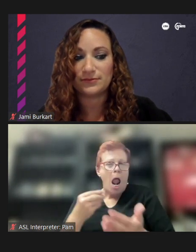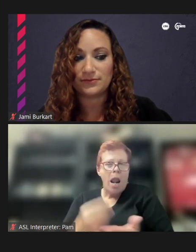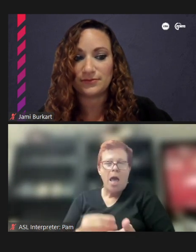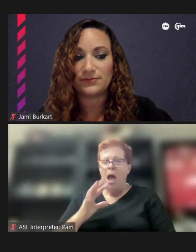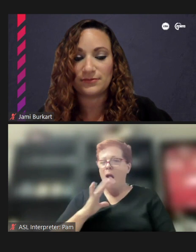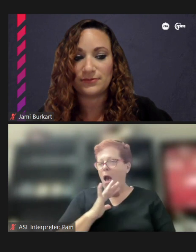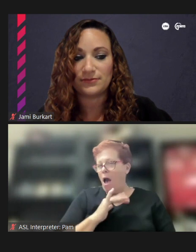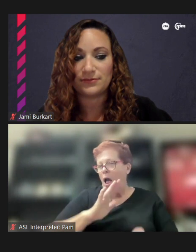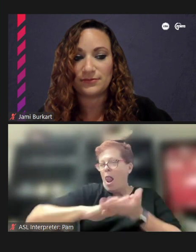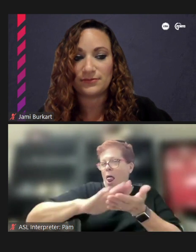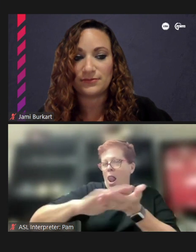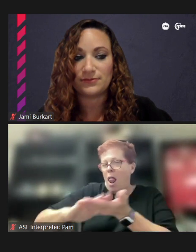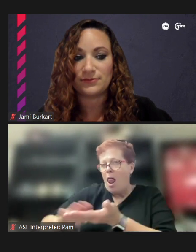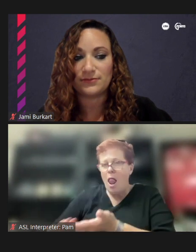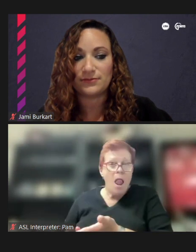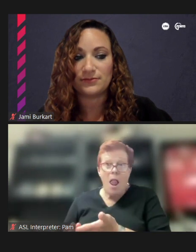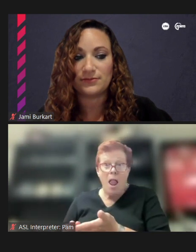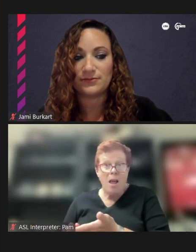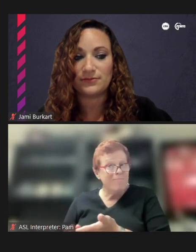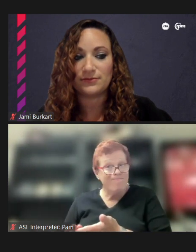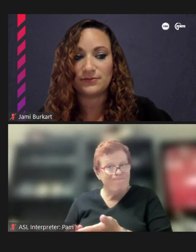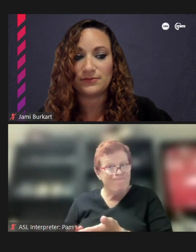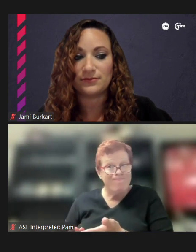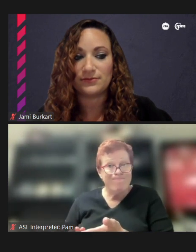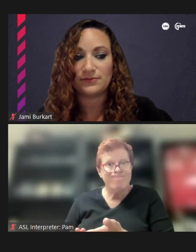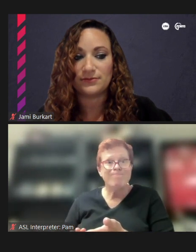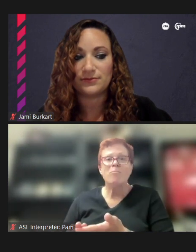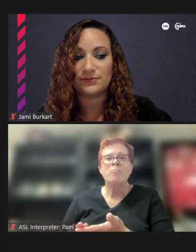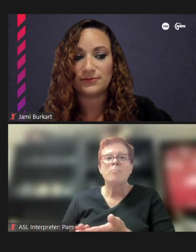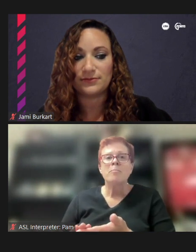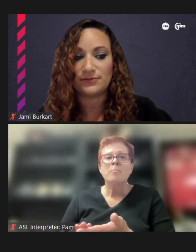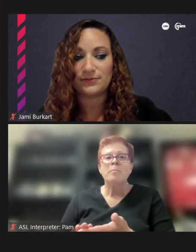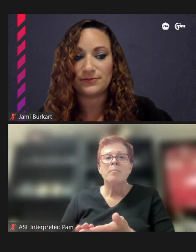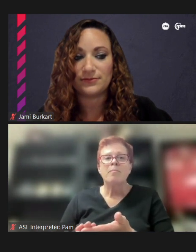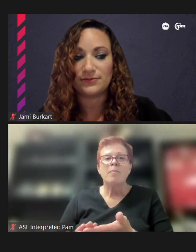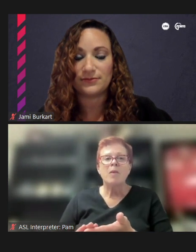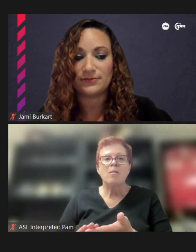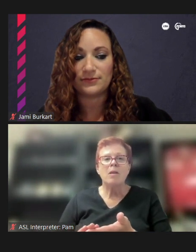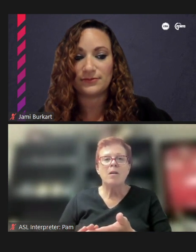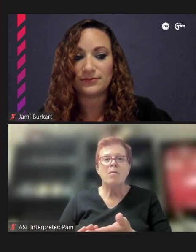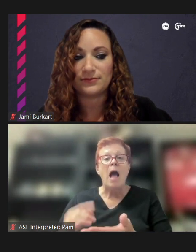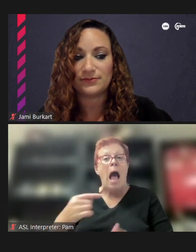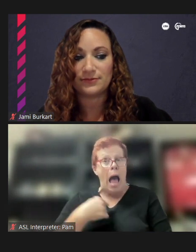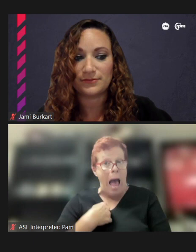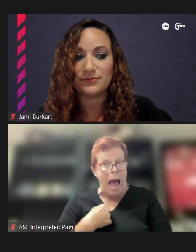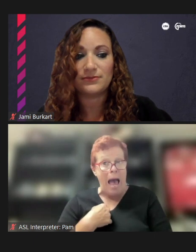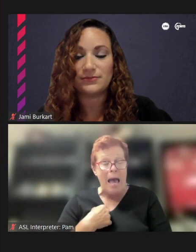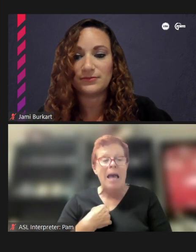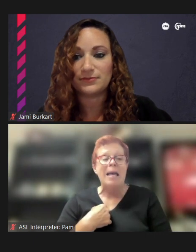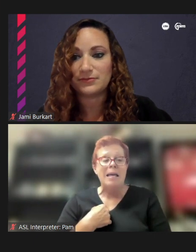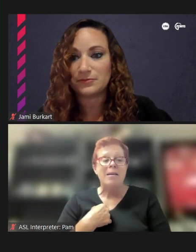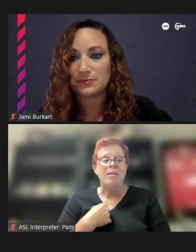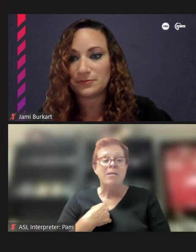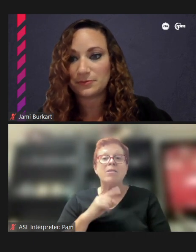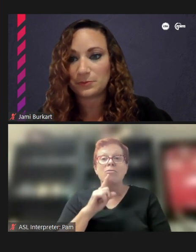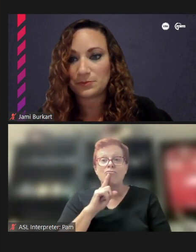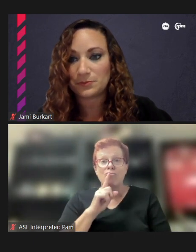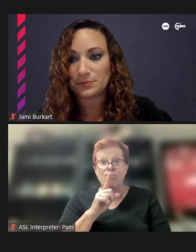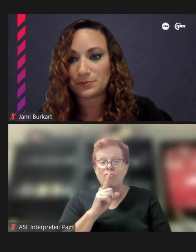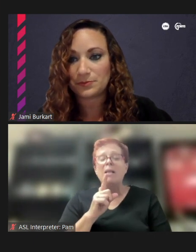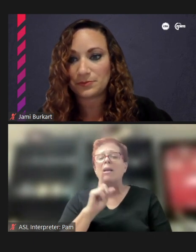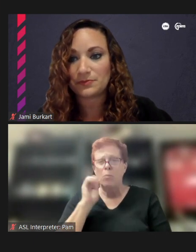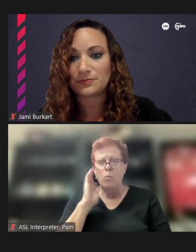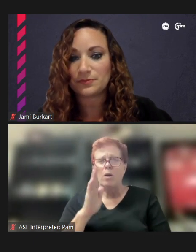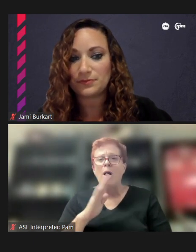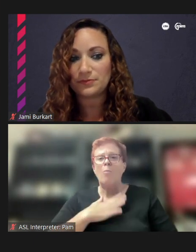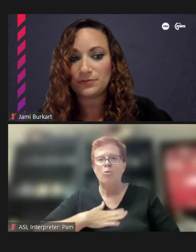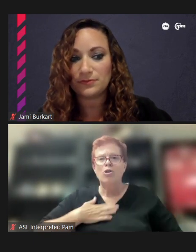cleaning up, and of everything that's coming in and I really would appreciate a forward-looking